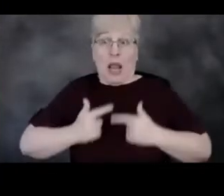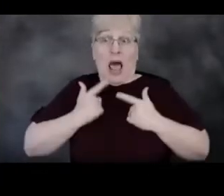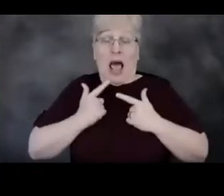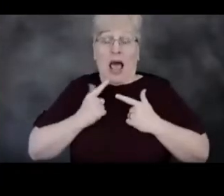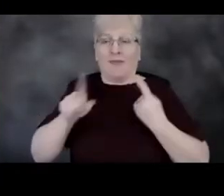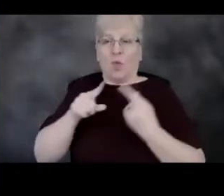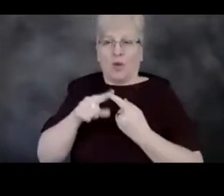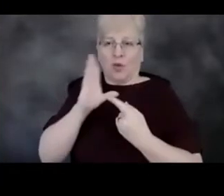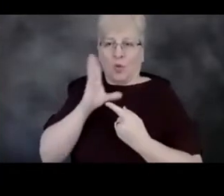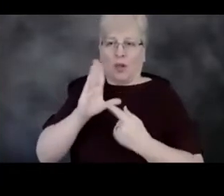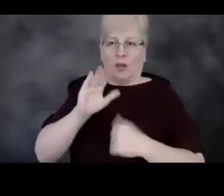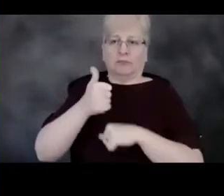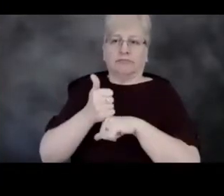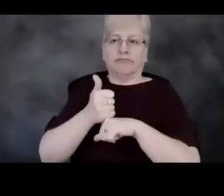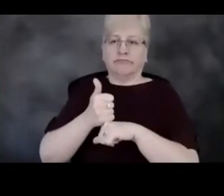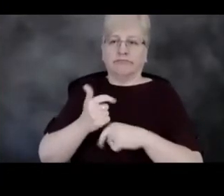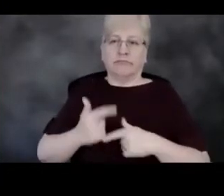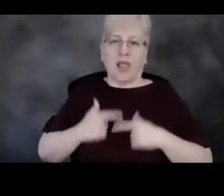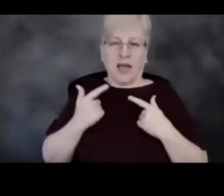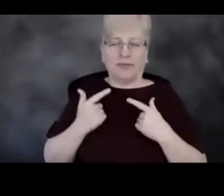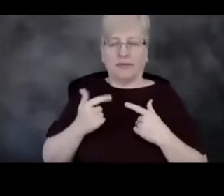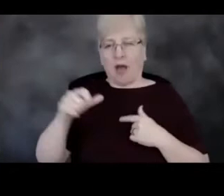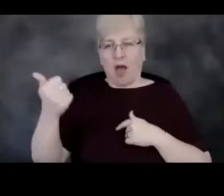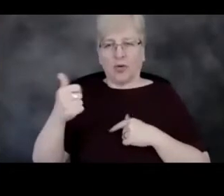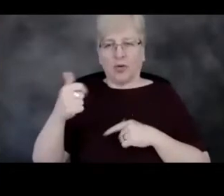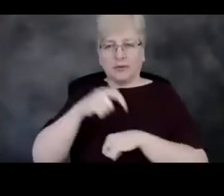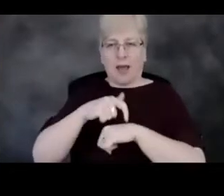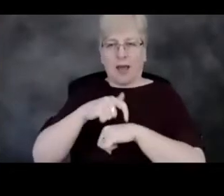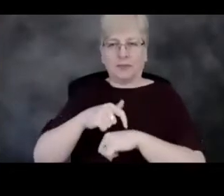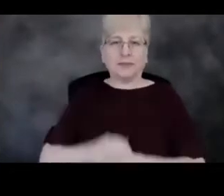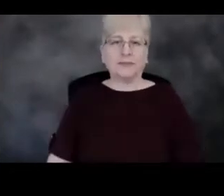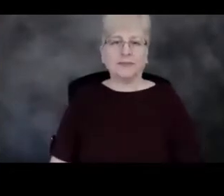16:59:23 A couple of important words about these two.